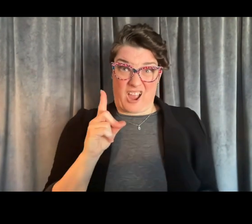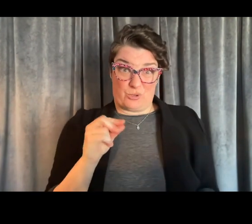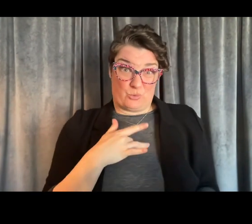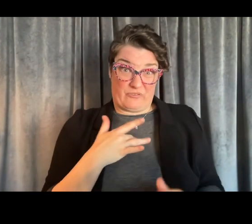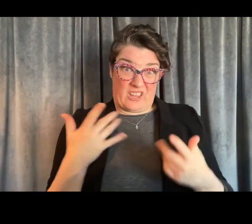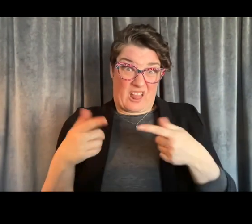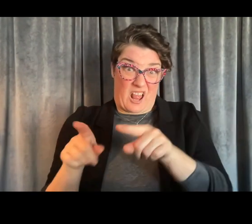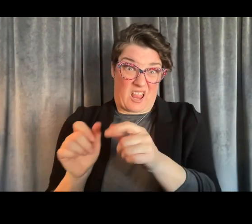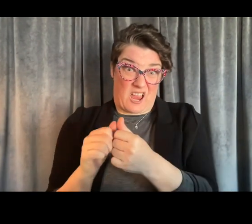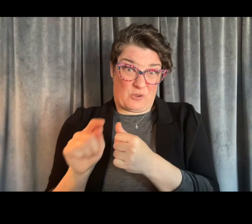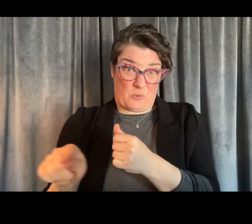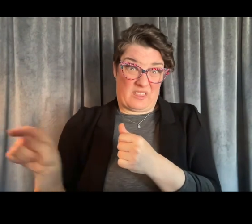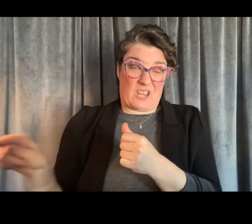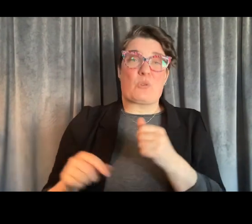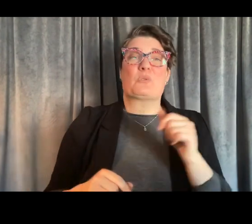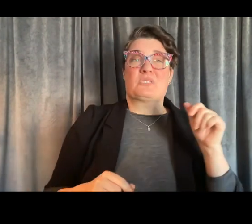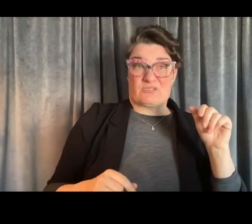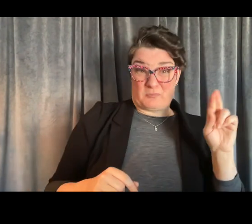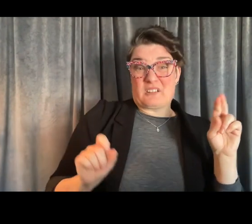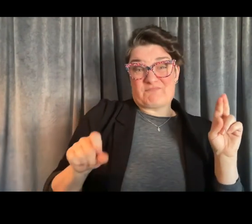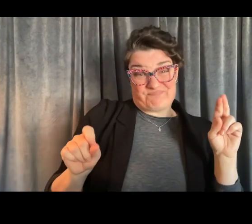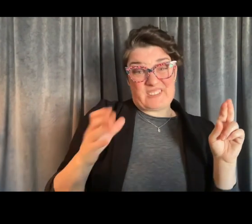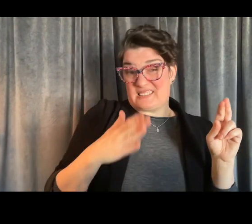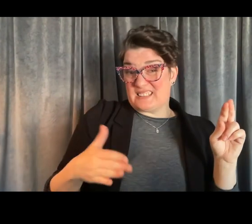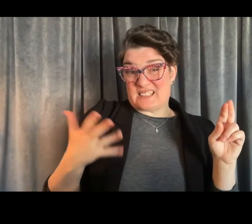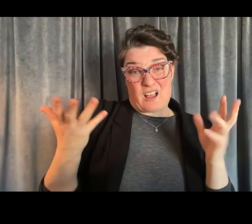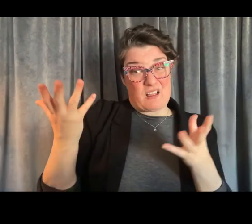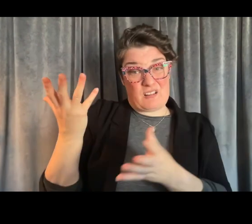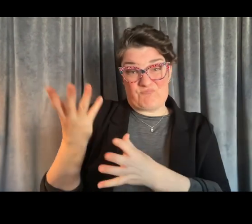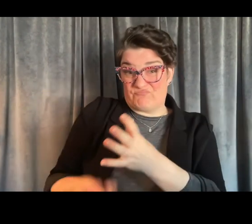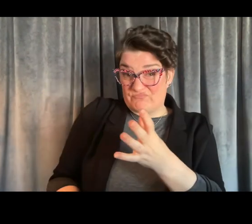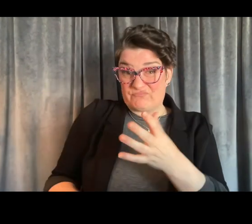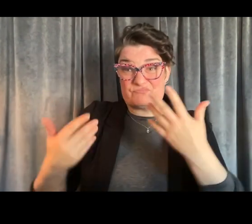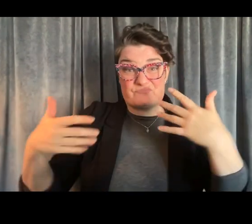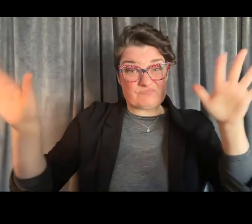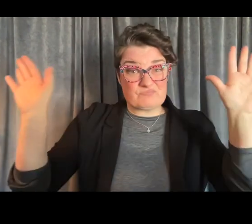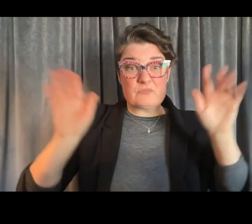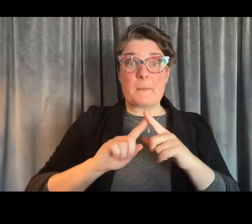And some of them we will never find, but some of them we know through our own